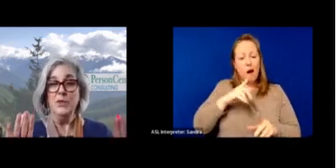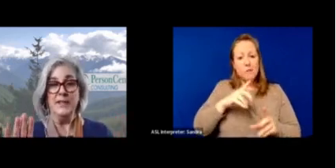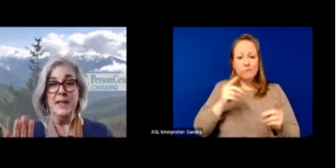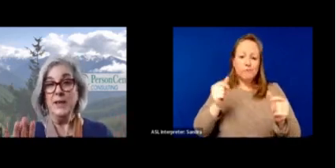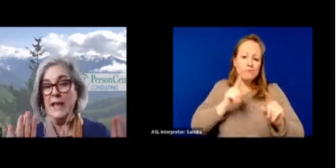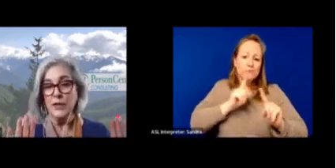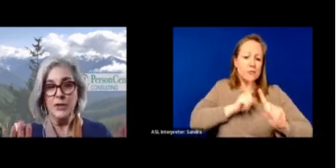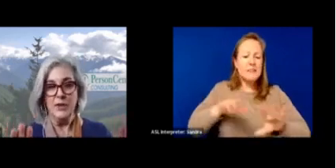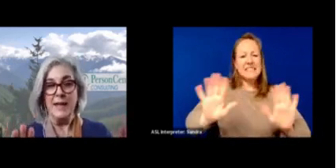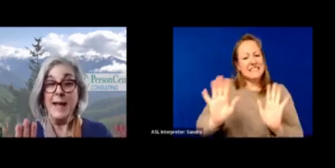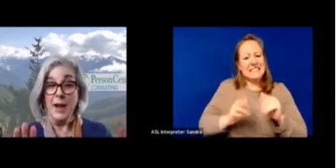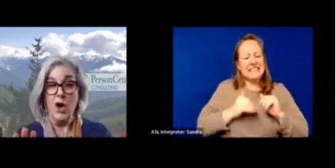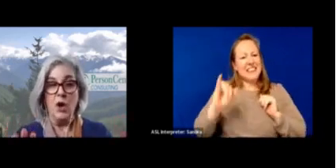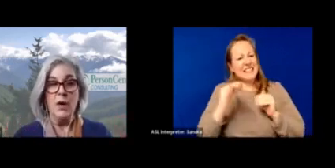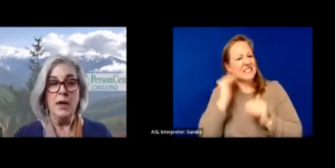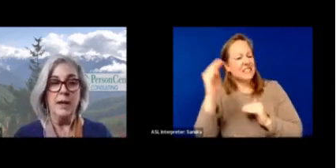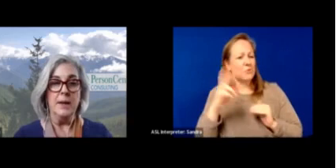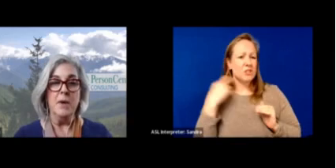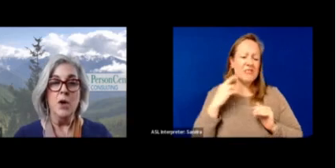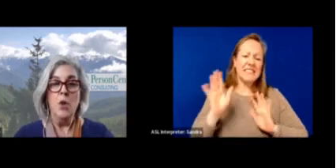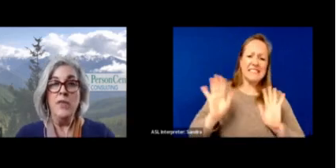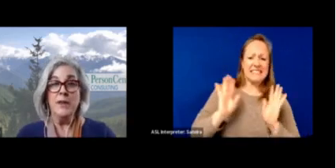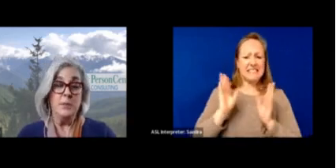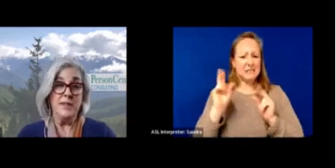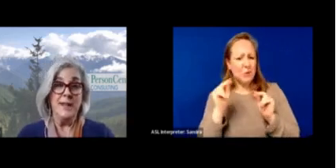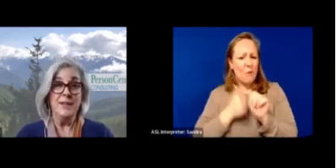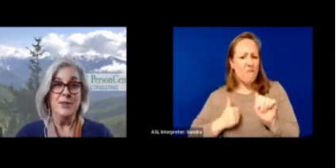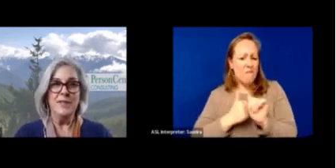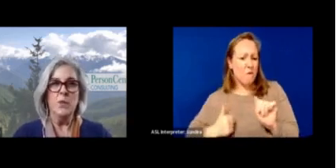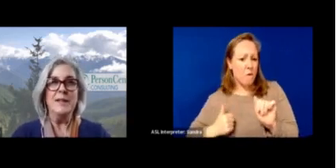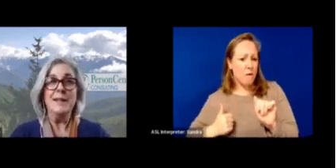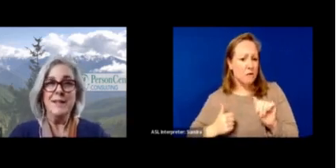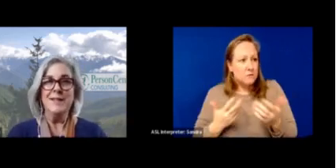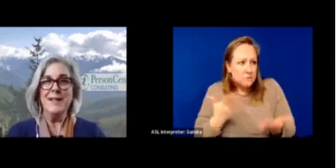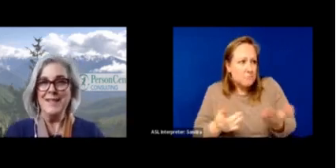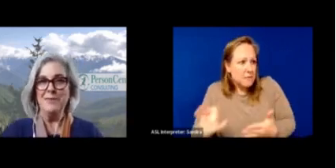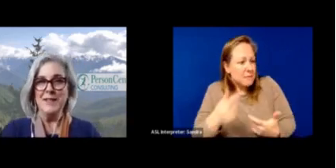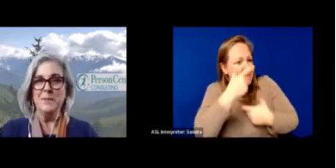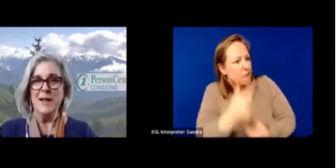that we ignore the other extreme of that though, when someone is engaging in an activity or